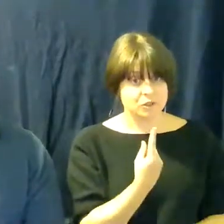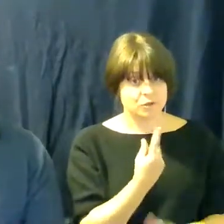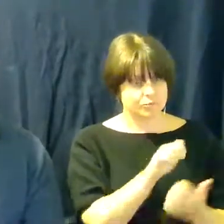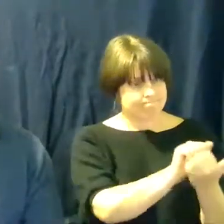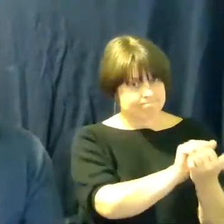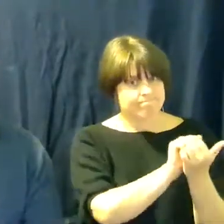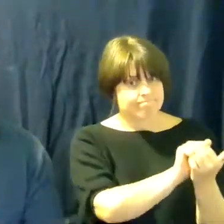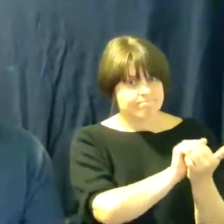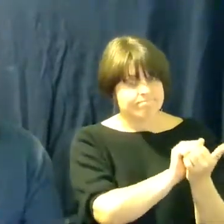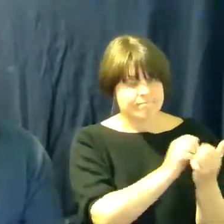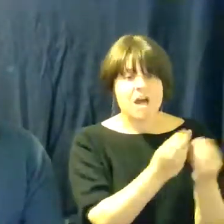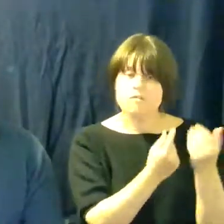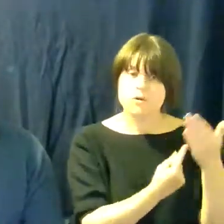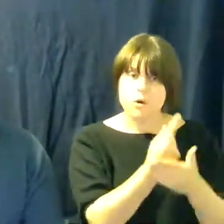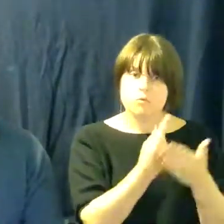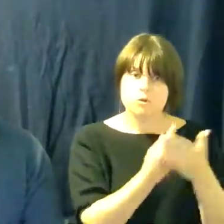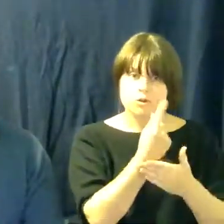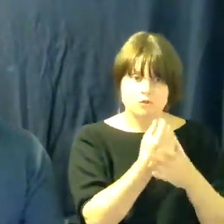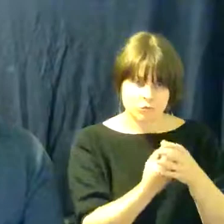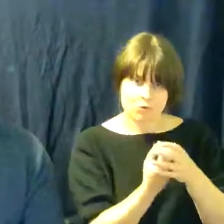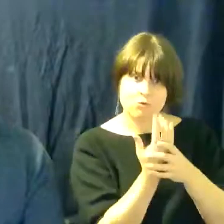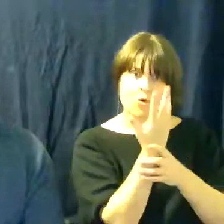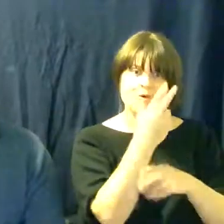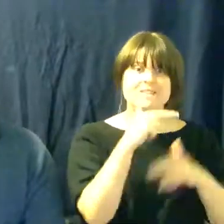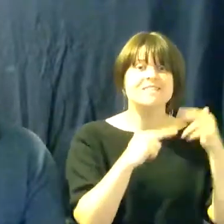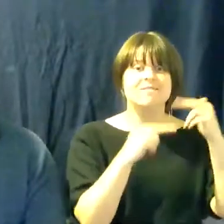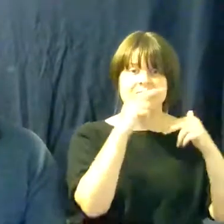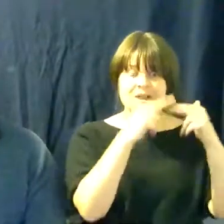The resulting relationship is a shared one in that both